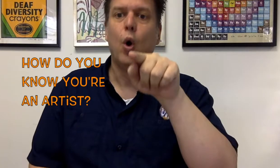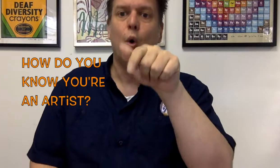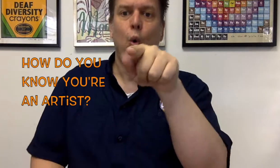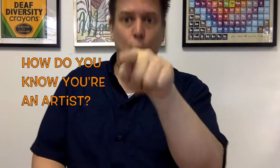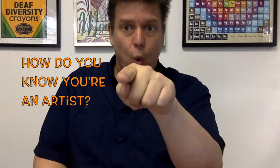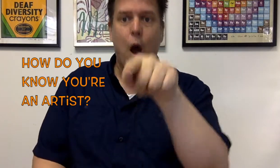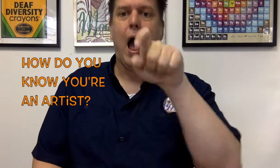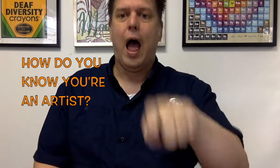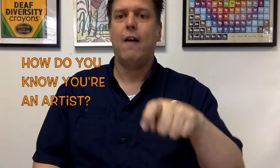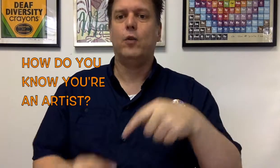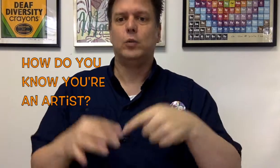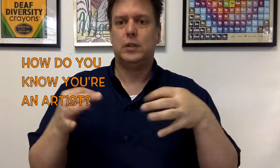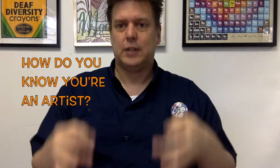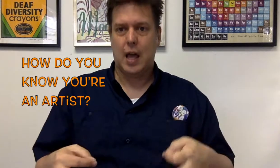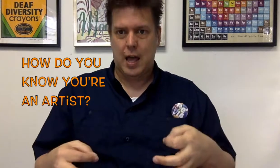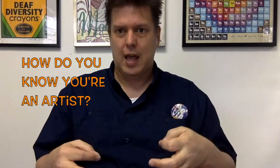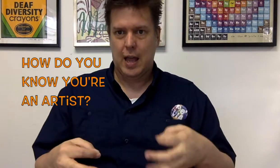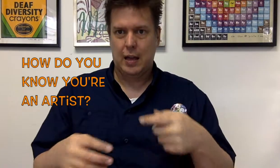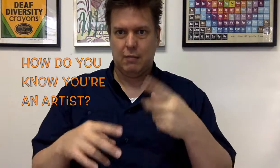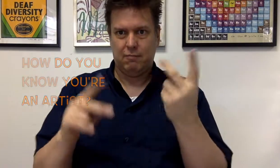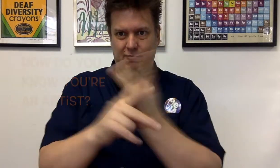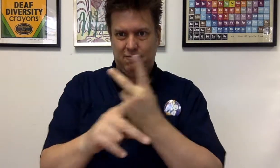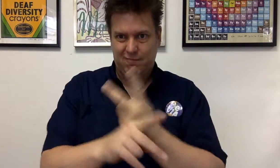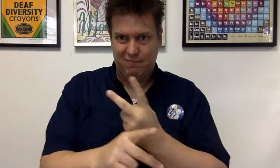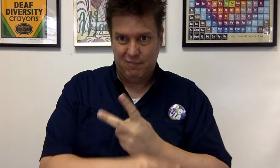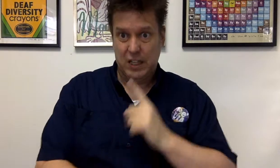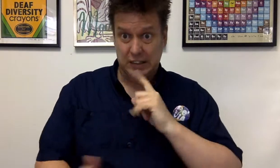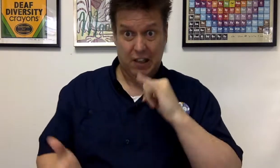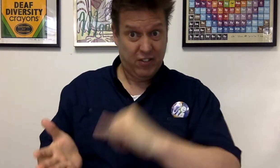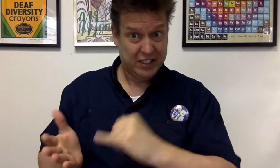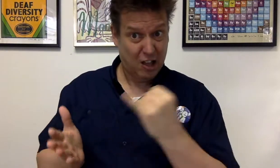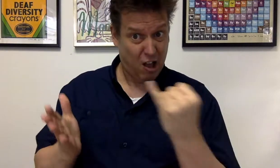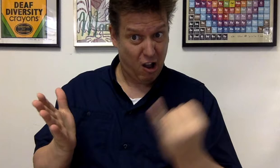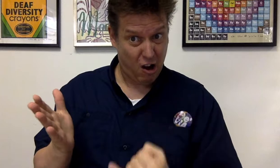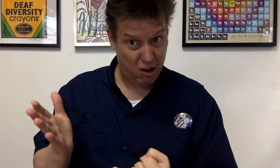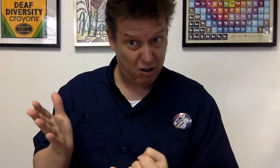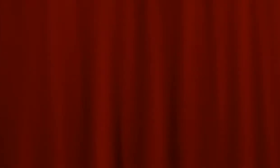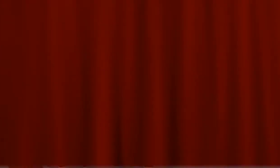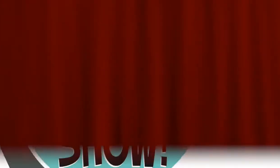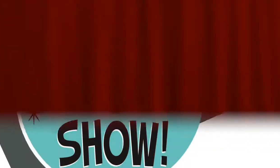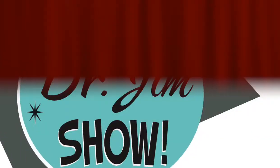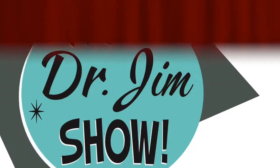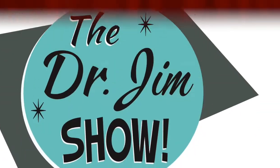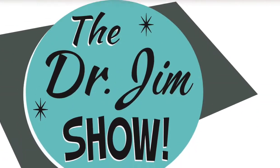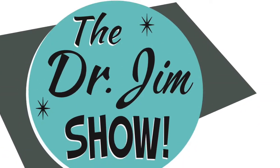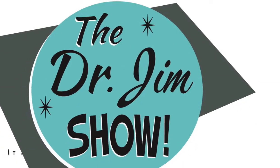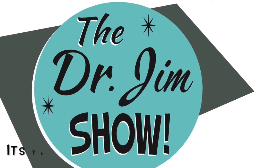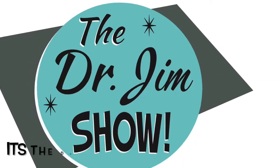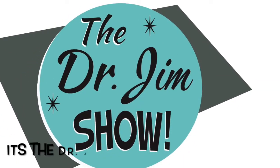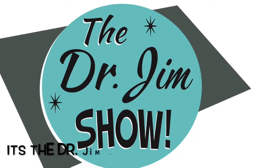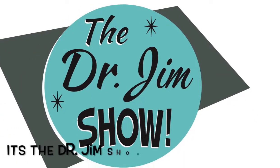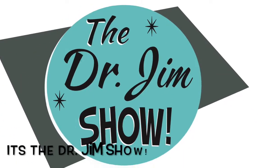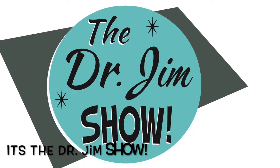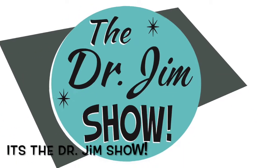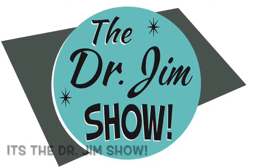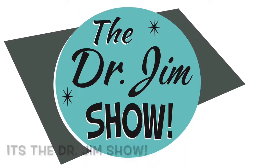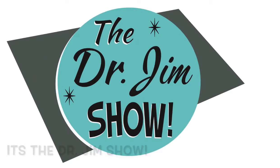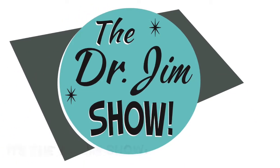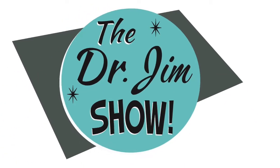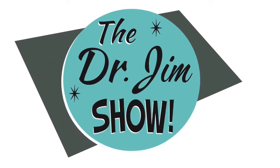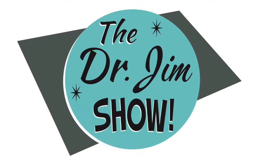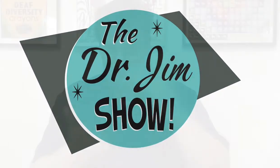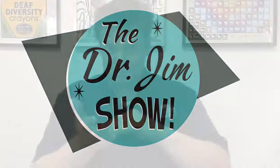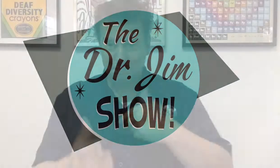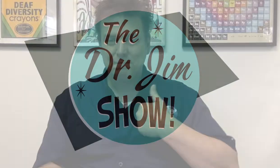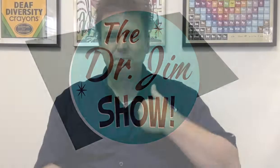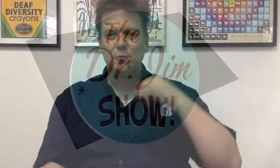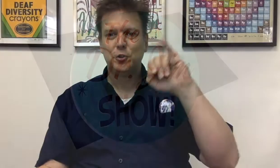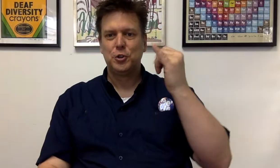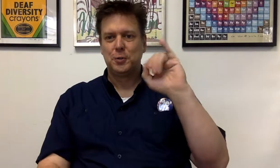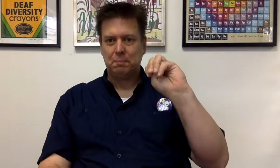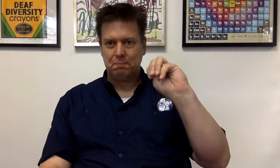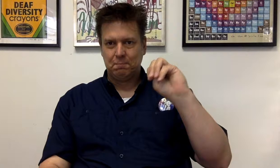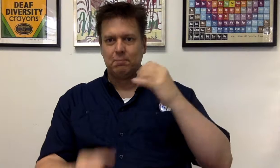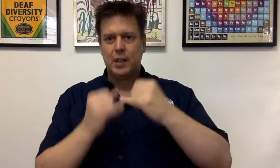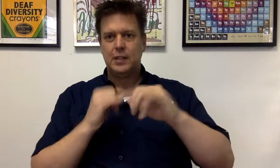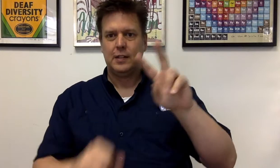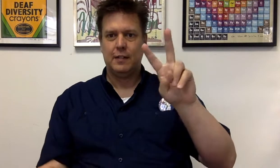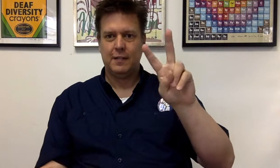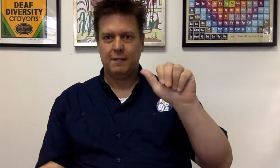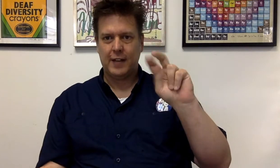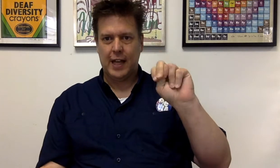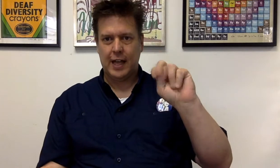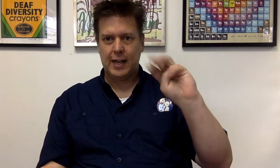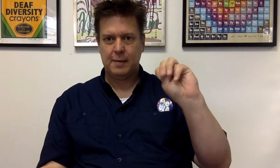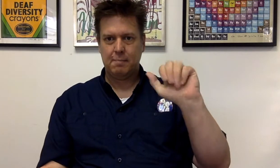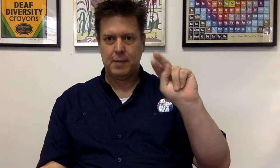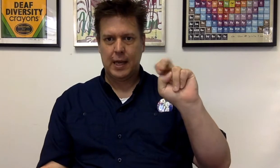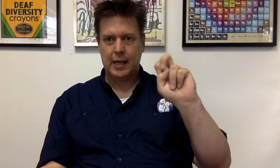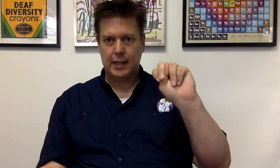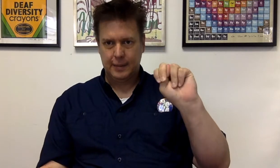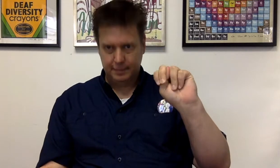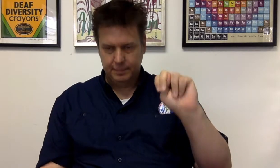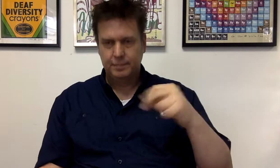You have to decide and figure that out yourself. It's the Dr. Jim Show! Hi I'm Jim Van Manen